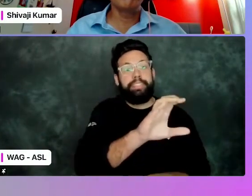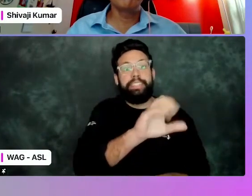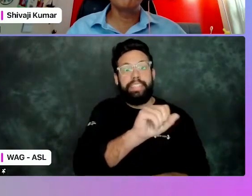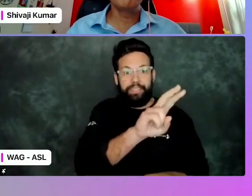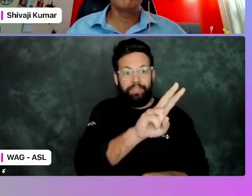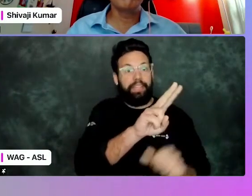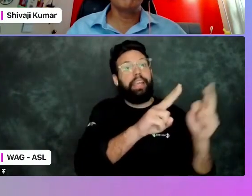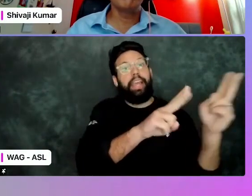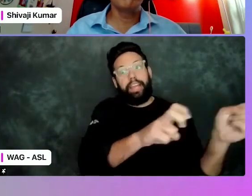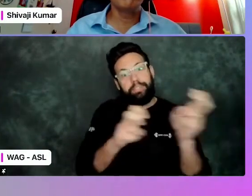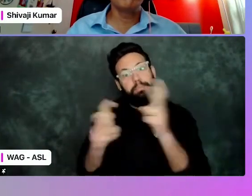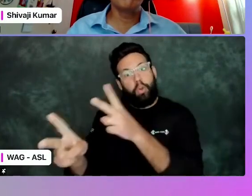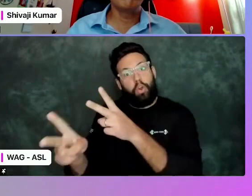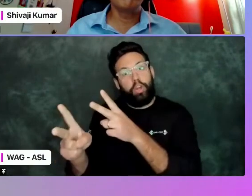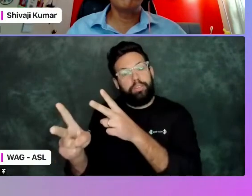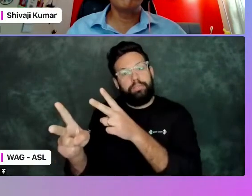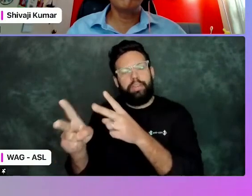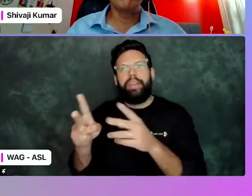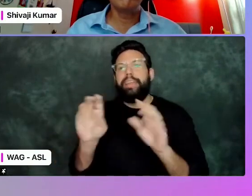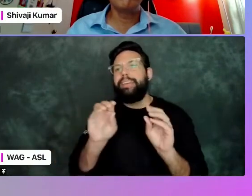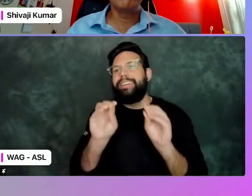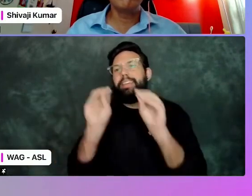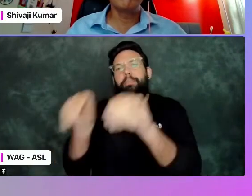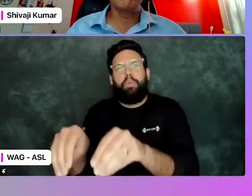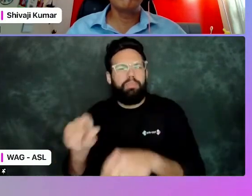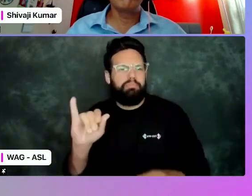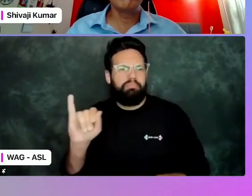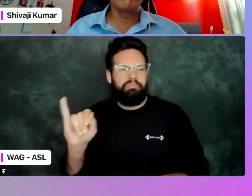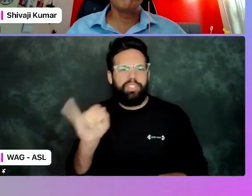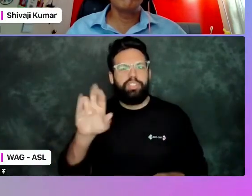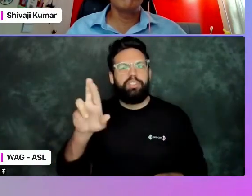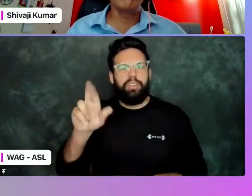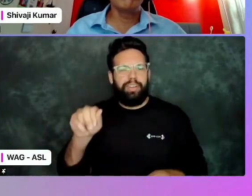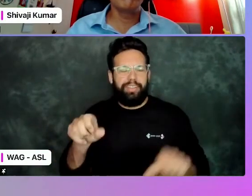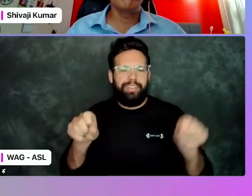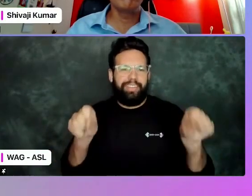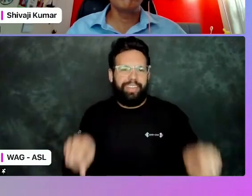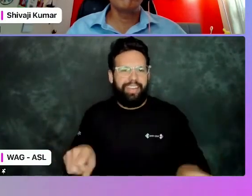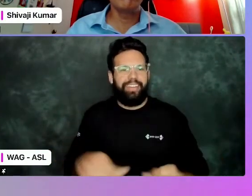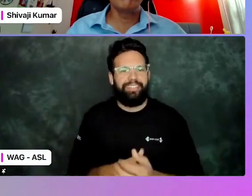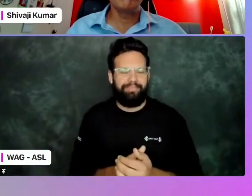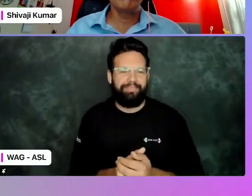and then do an import into Jira. I know that Jira is extremely configurable,